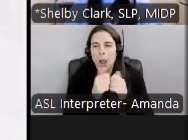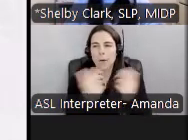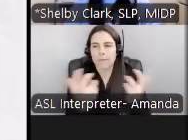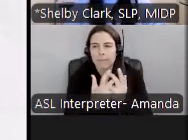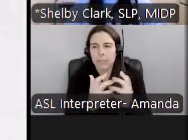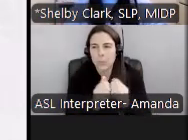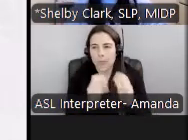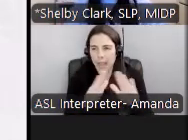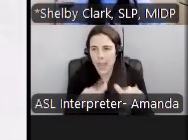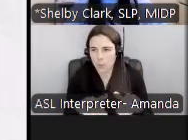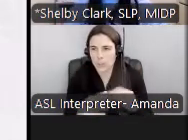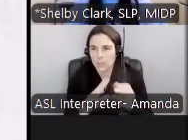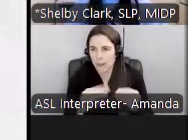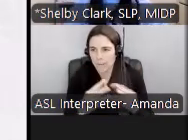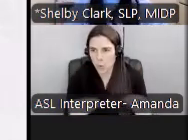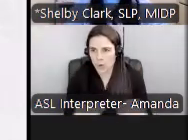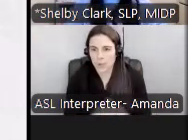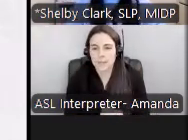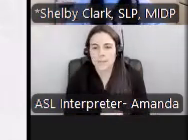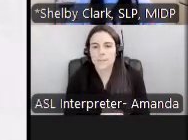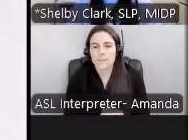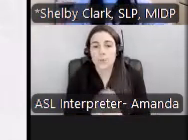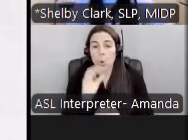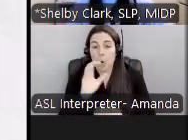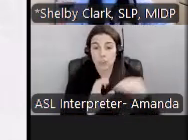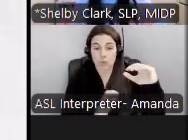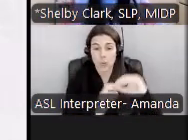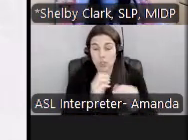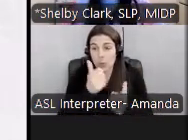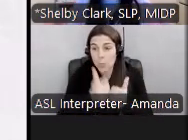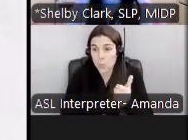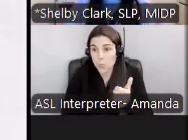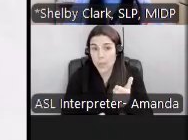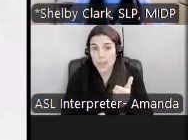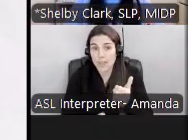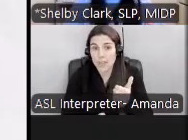where in the construction process is each child which part of their house needs support.